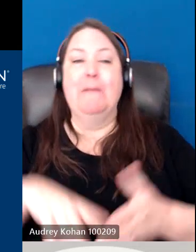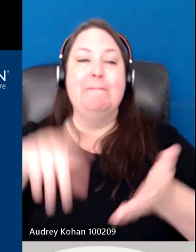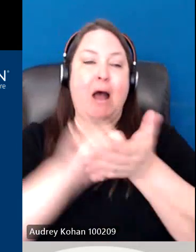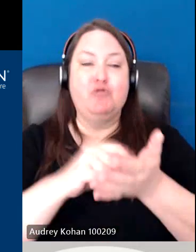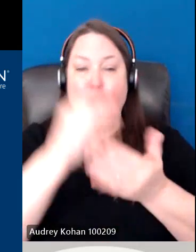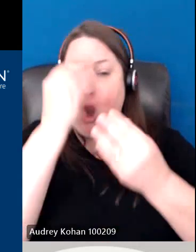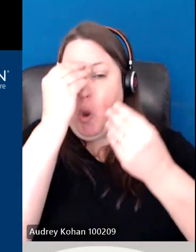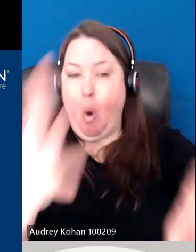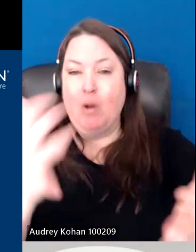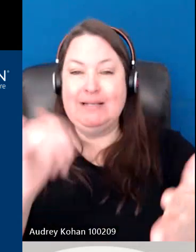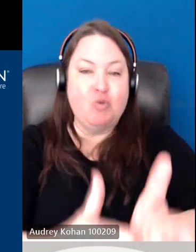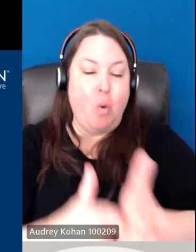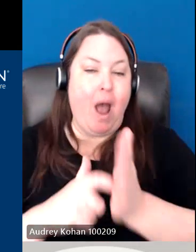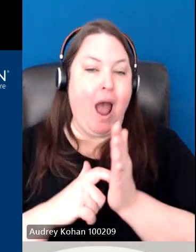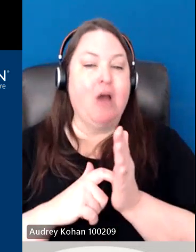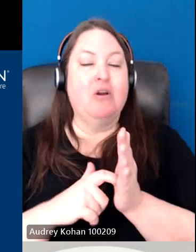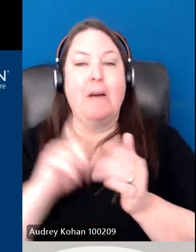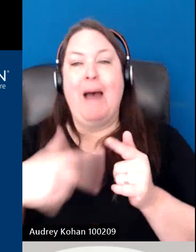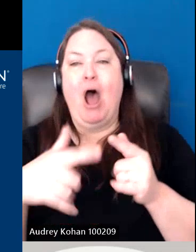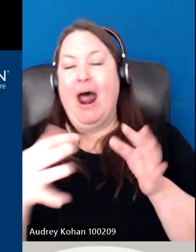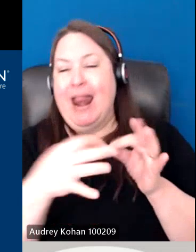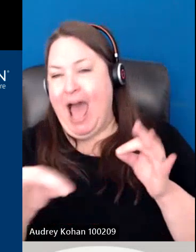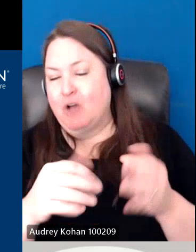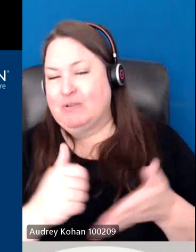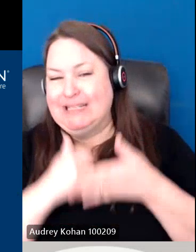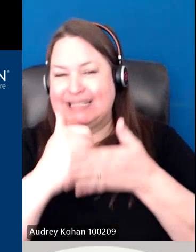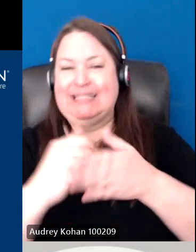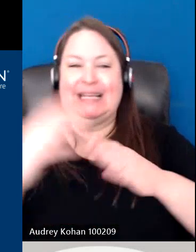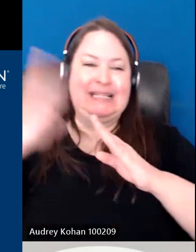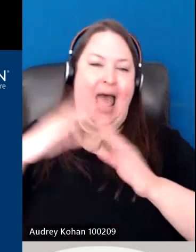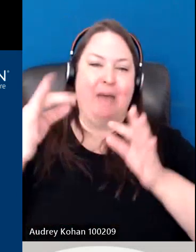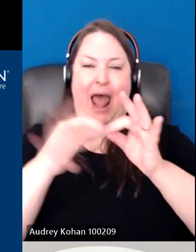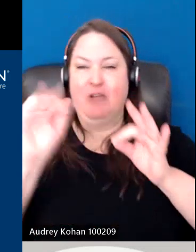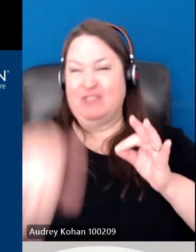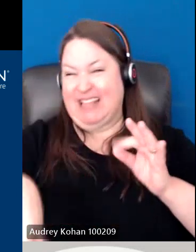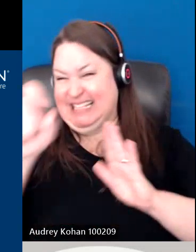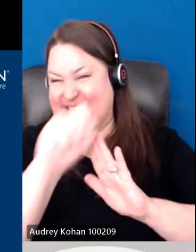that are required about language assistance in the top languages of the State uh offering qualified